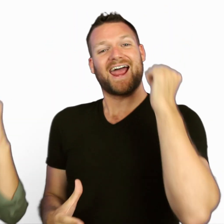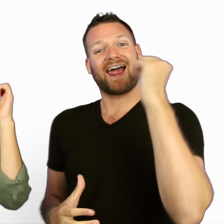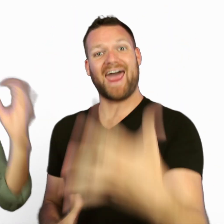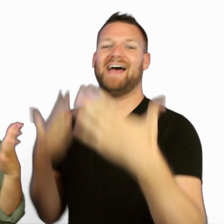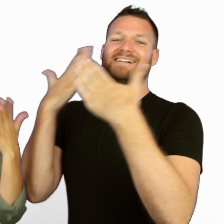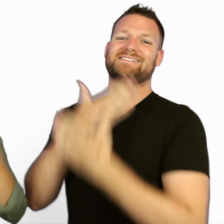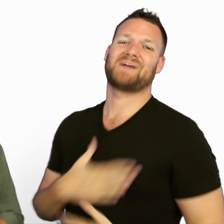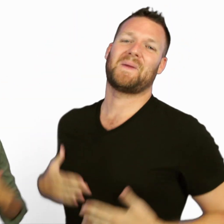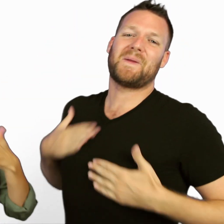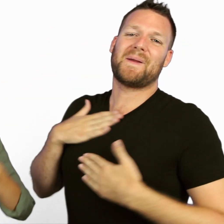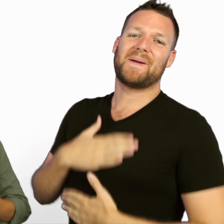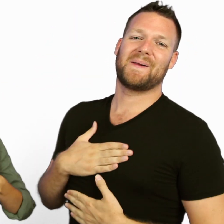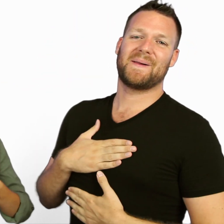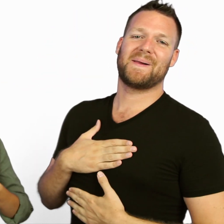Sign. Enjoy!